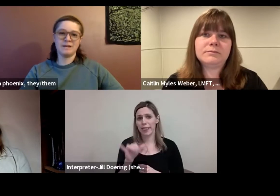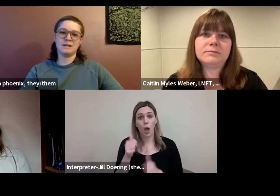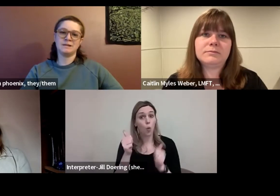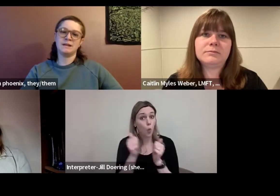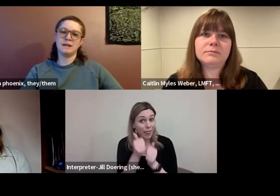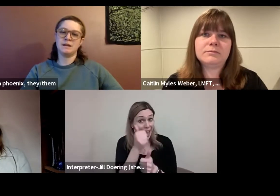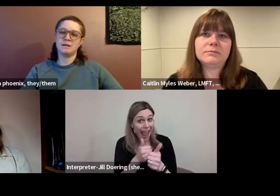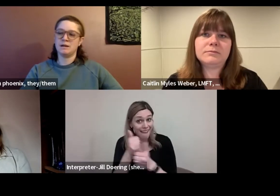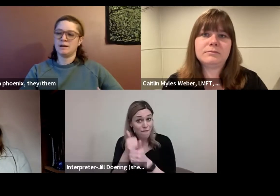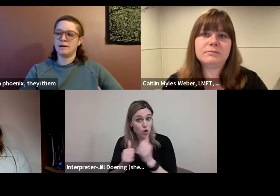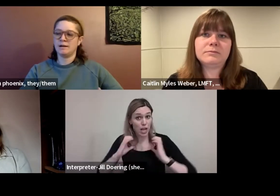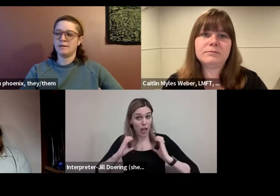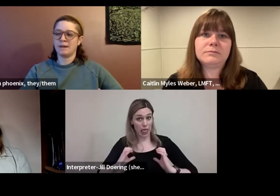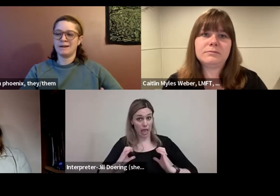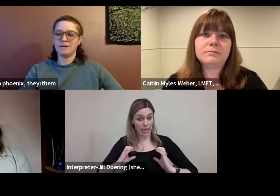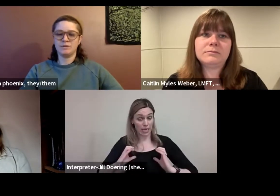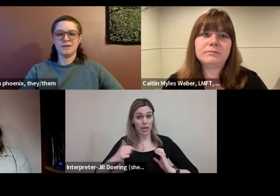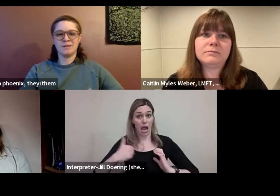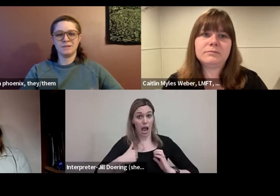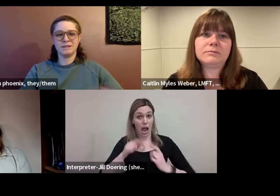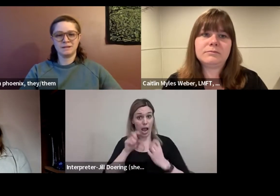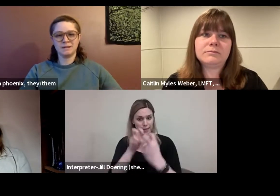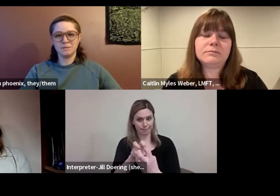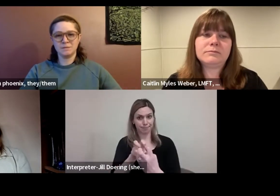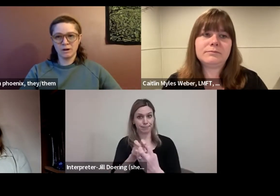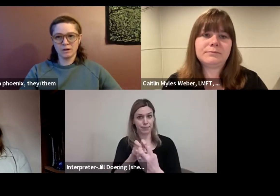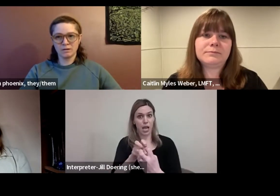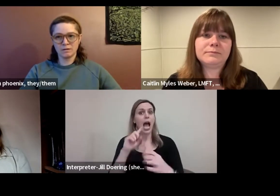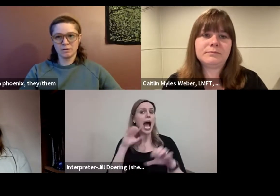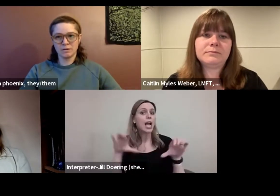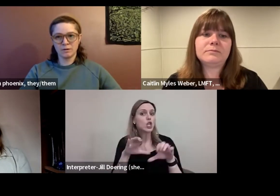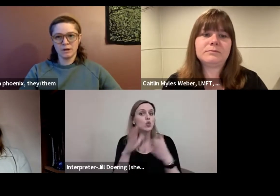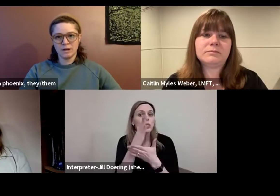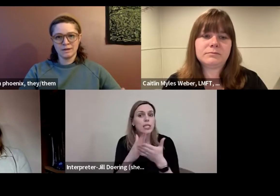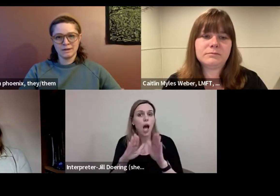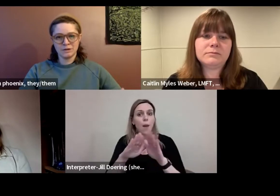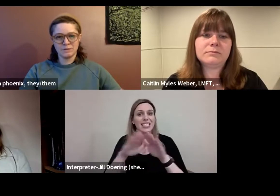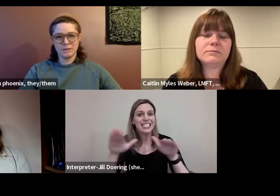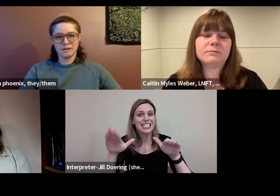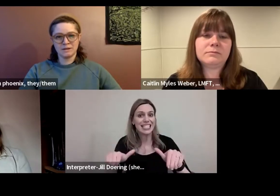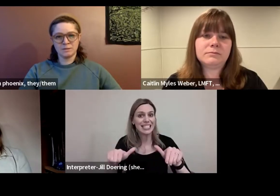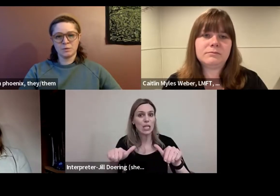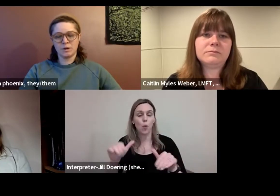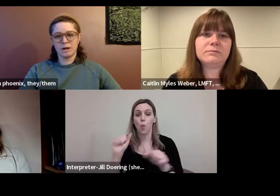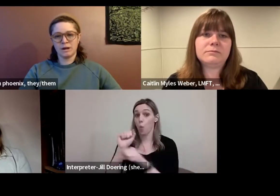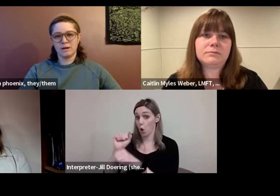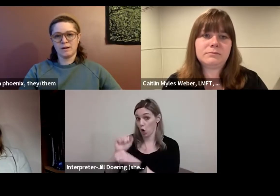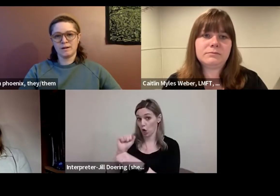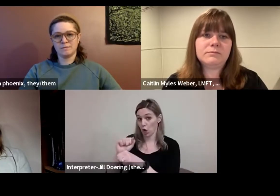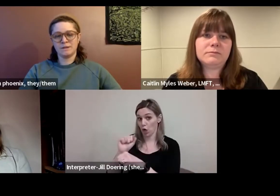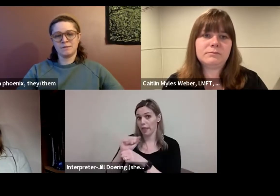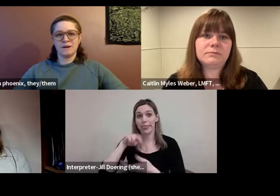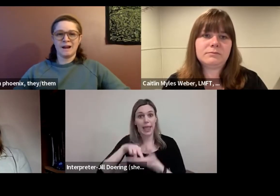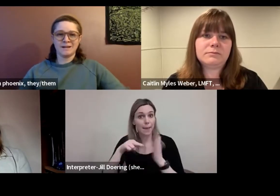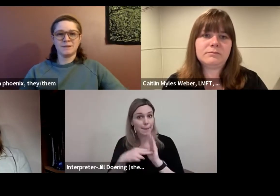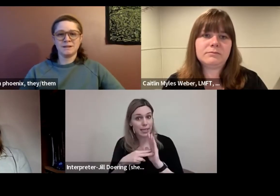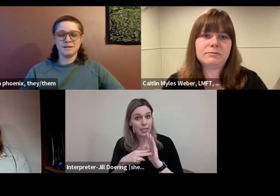that I see, I do some systems work. So that just means exploring different aspects